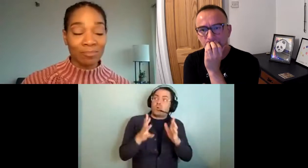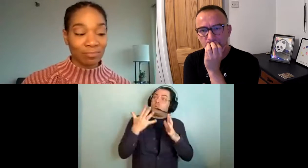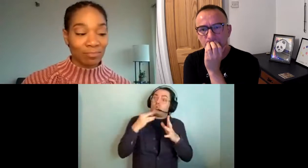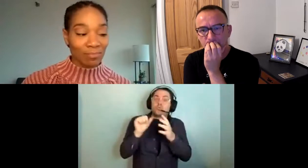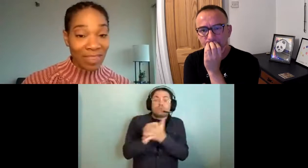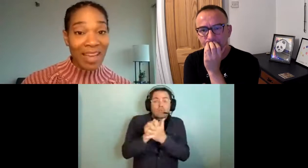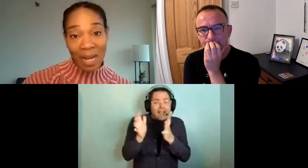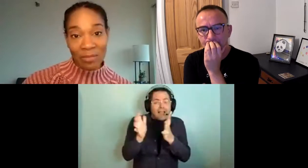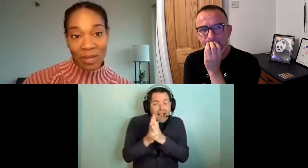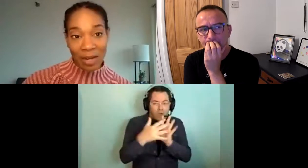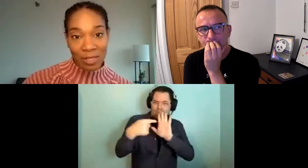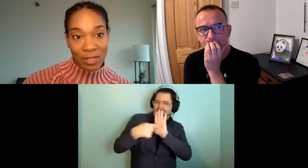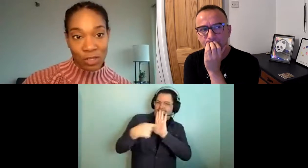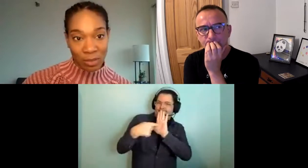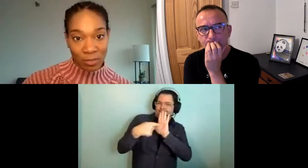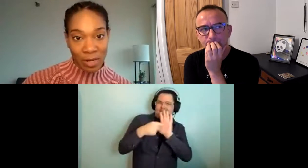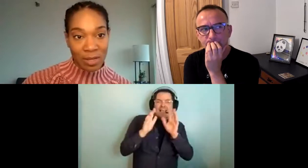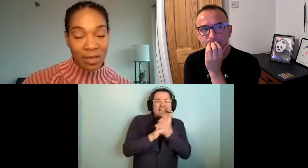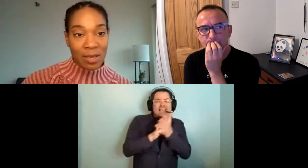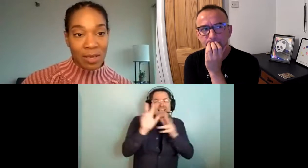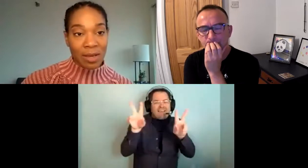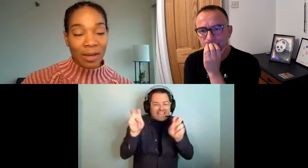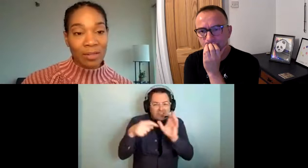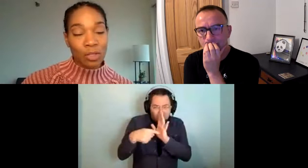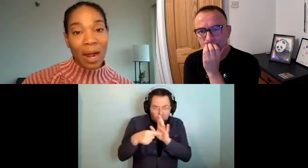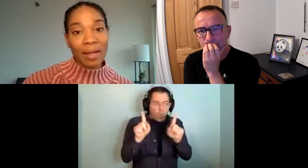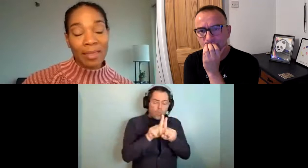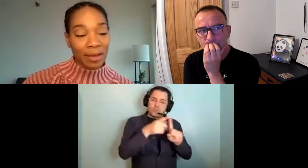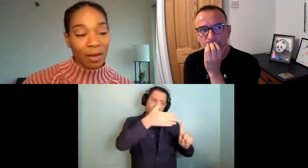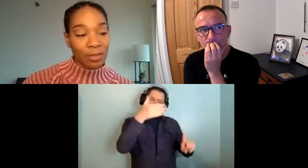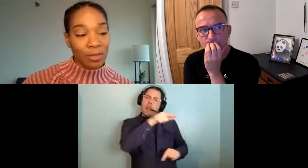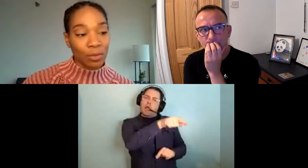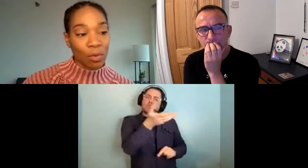question Tyron that I think there is power in that